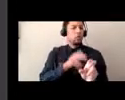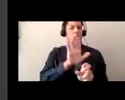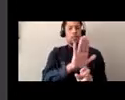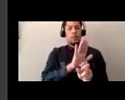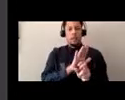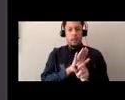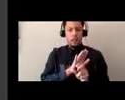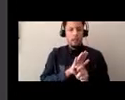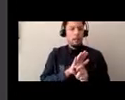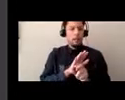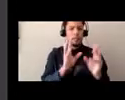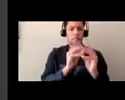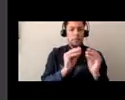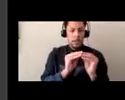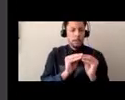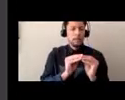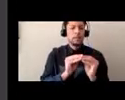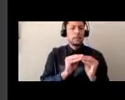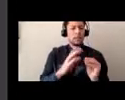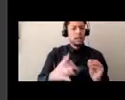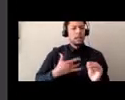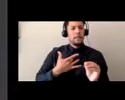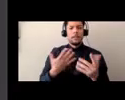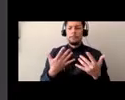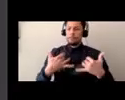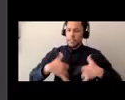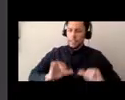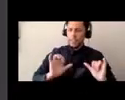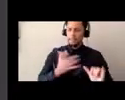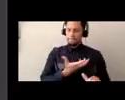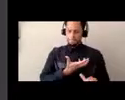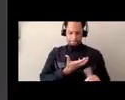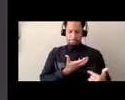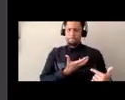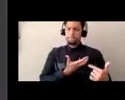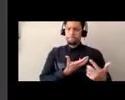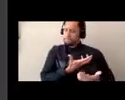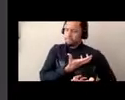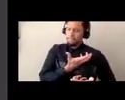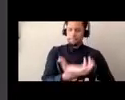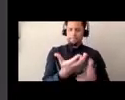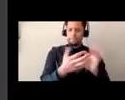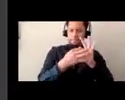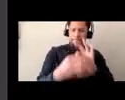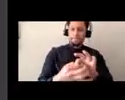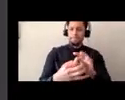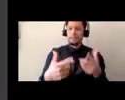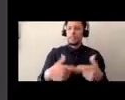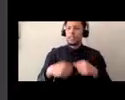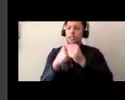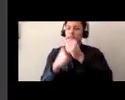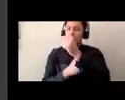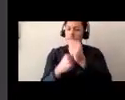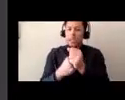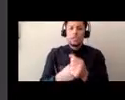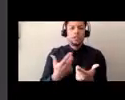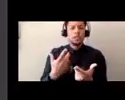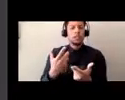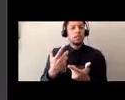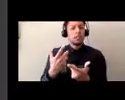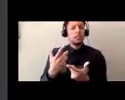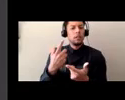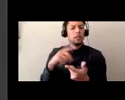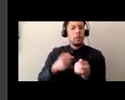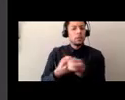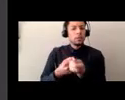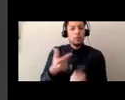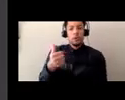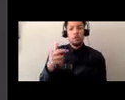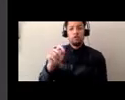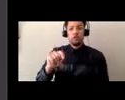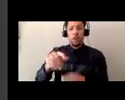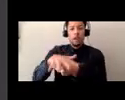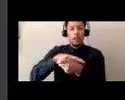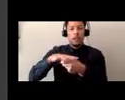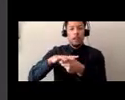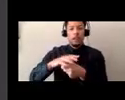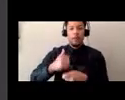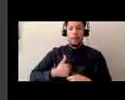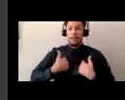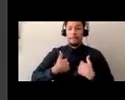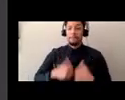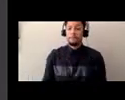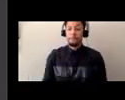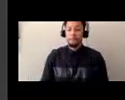I still need to be connected to the foundation's grant locally where I live.